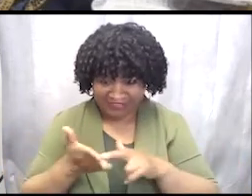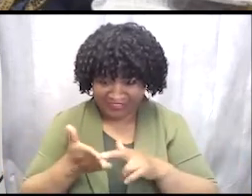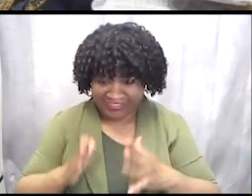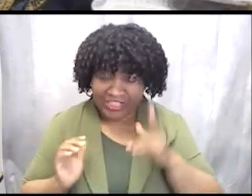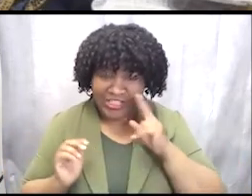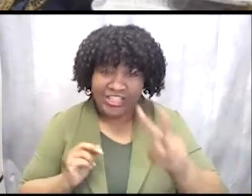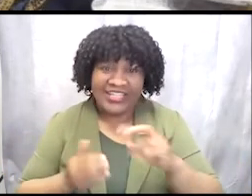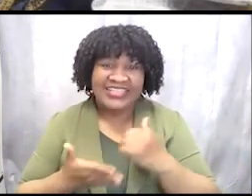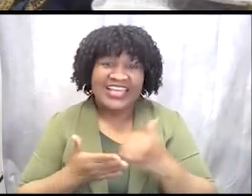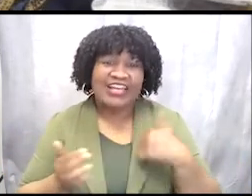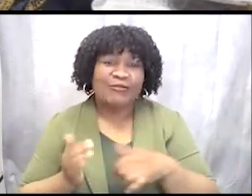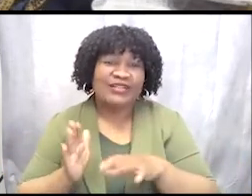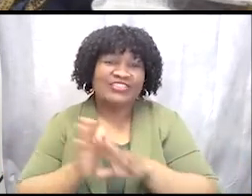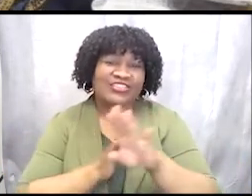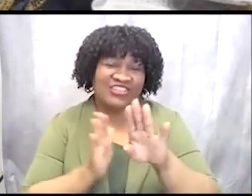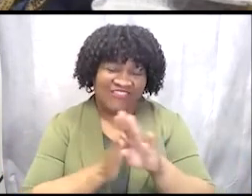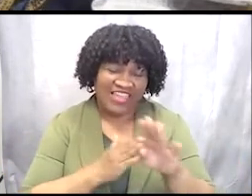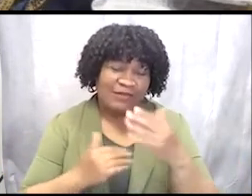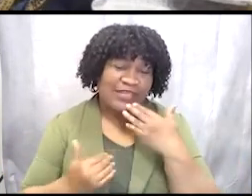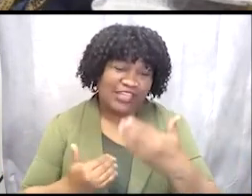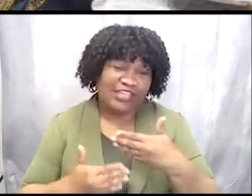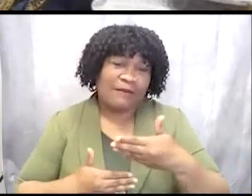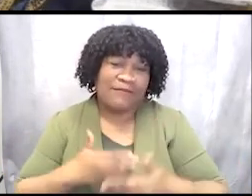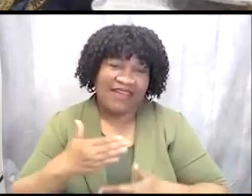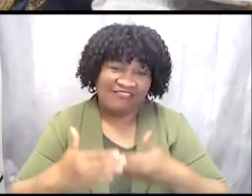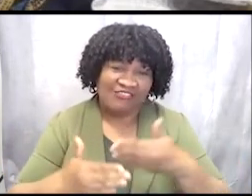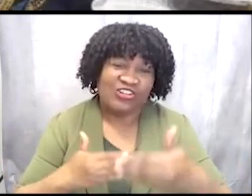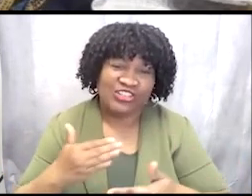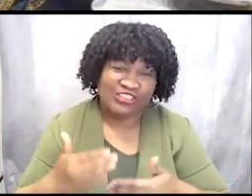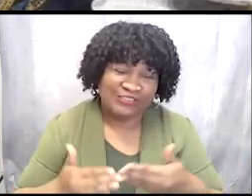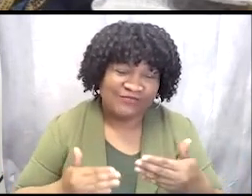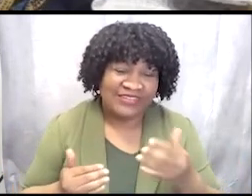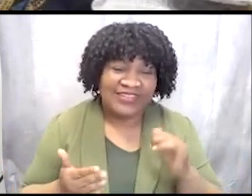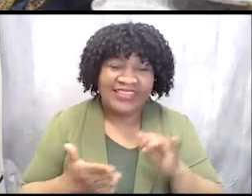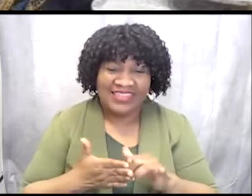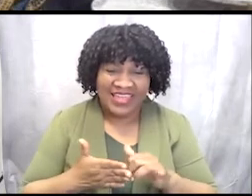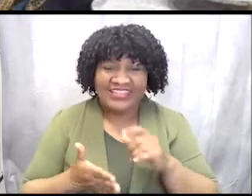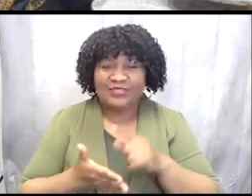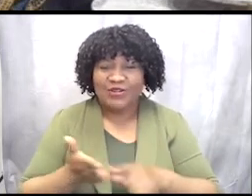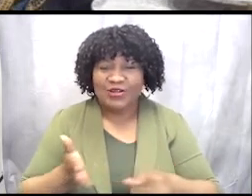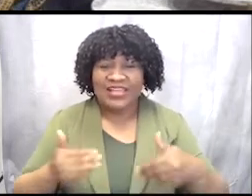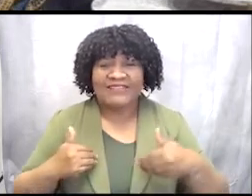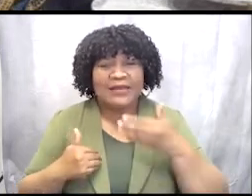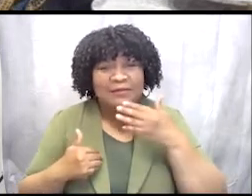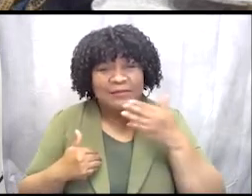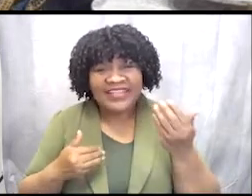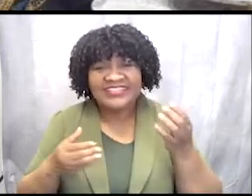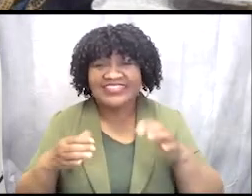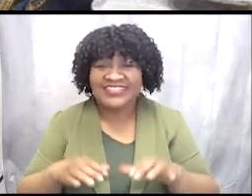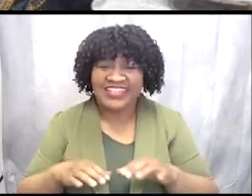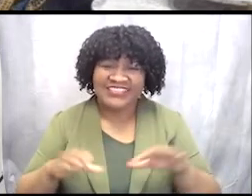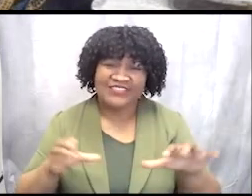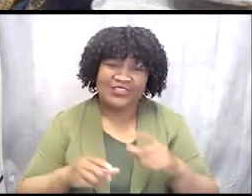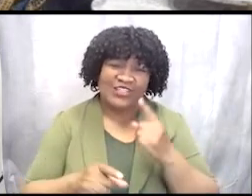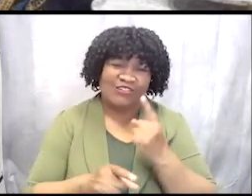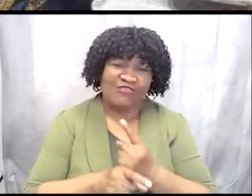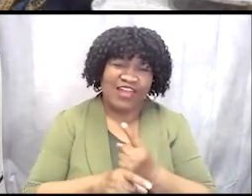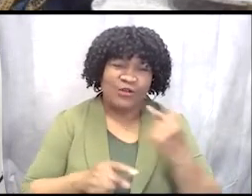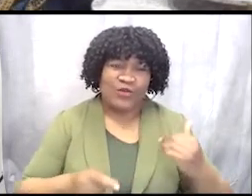and helping to develop a path forward. That's when we had the best chance of getting it right when you marry the two.